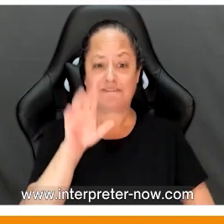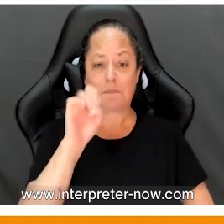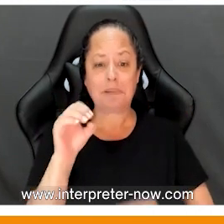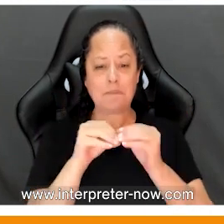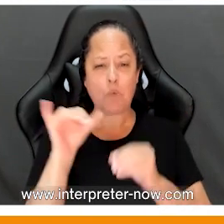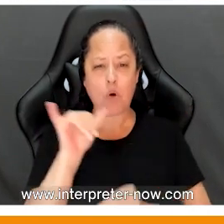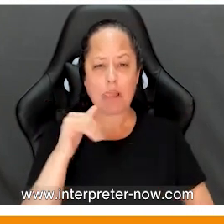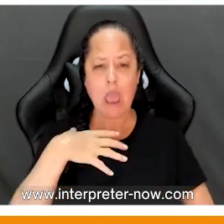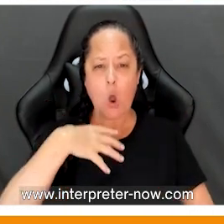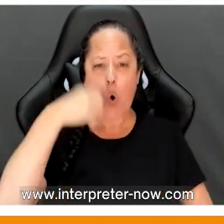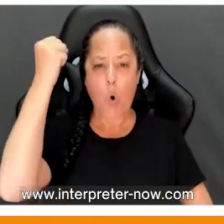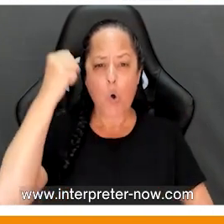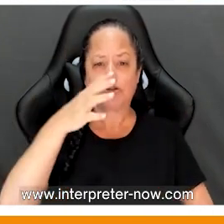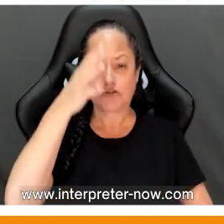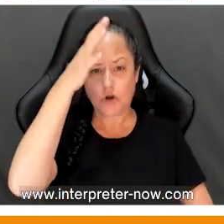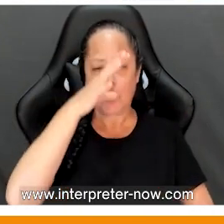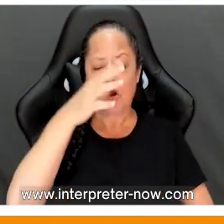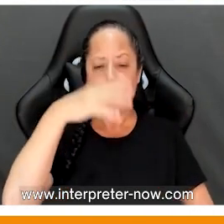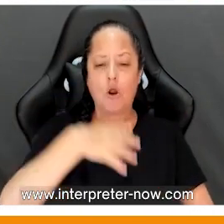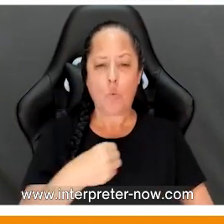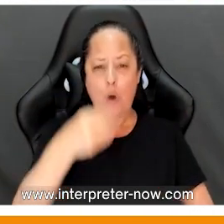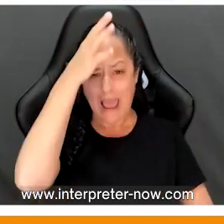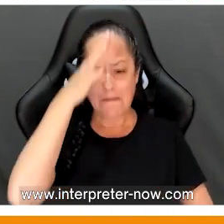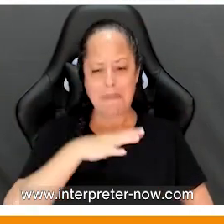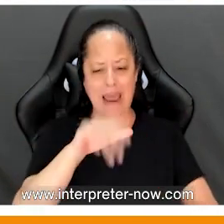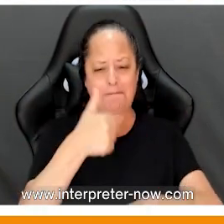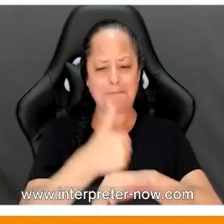to be more like an older White man, based on the representation he was showing me.